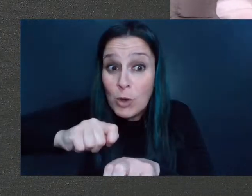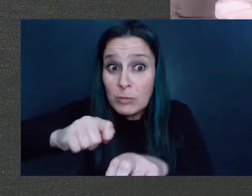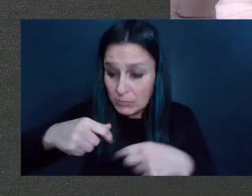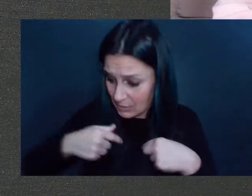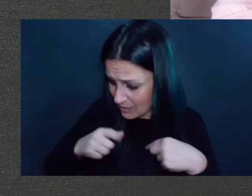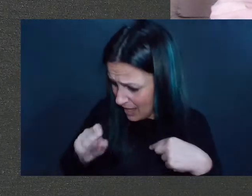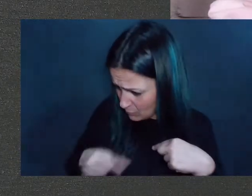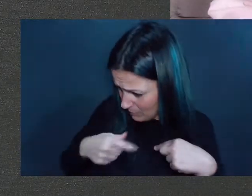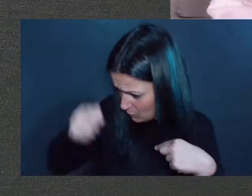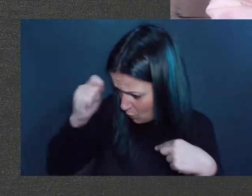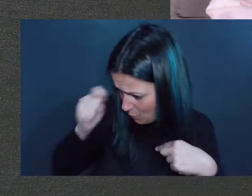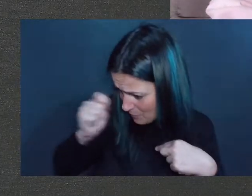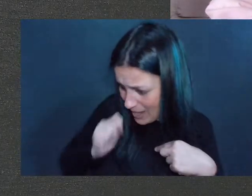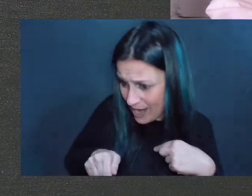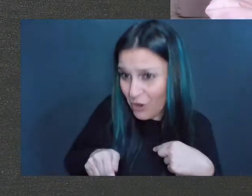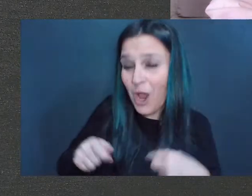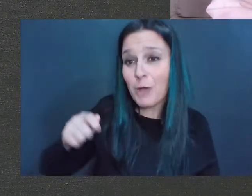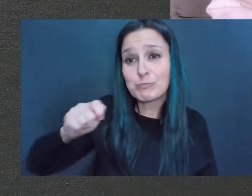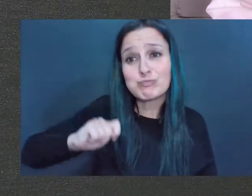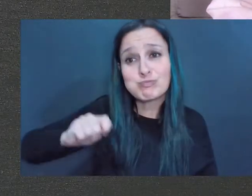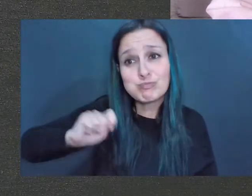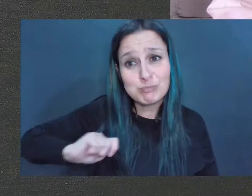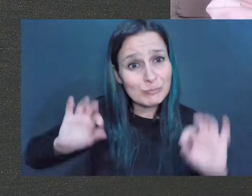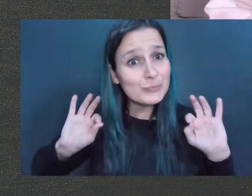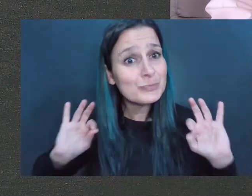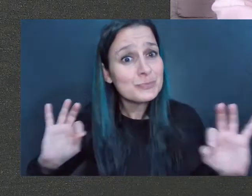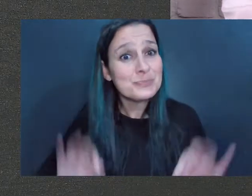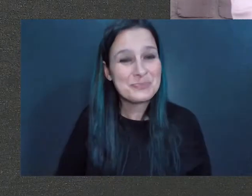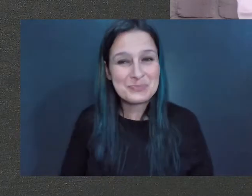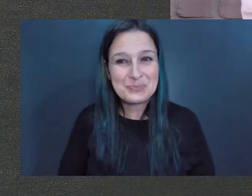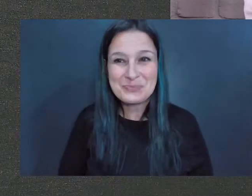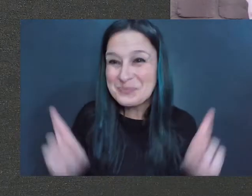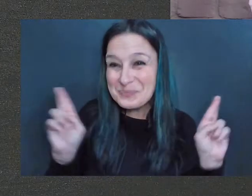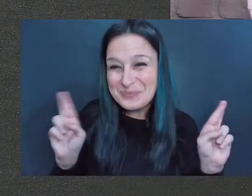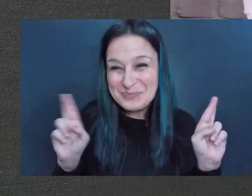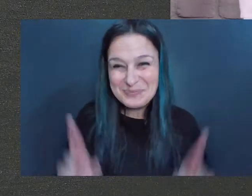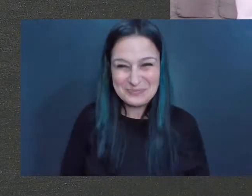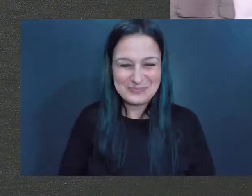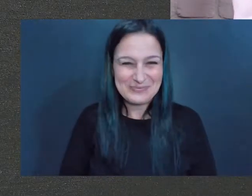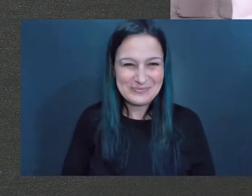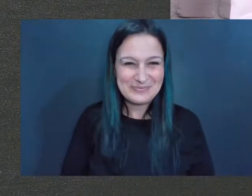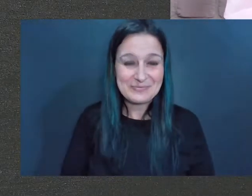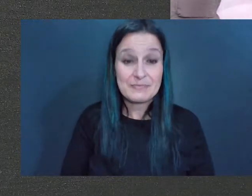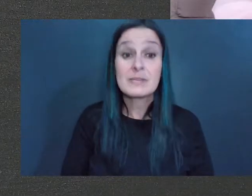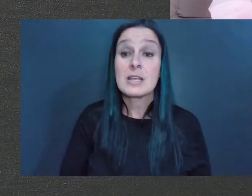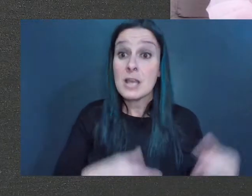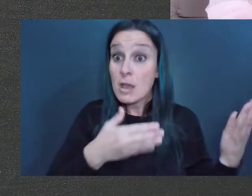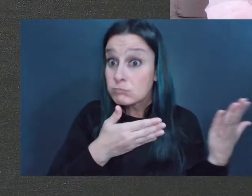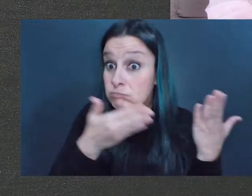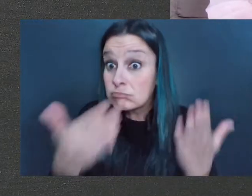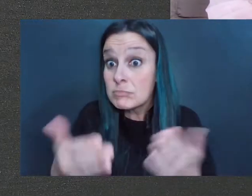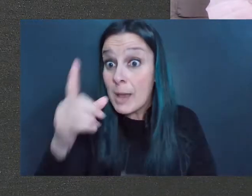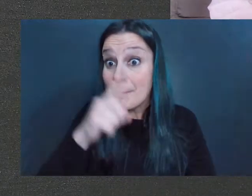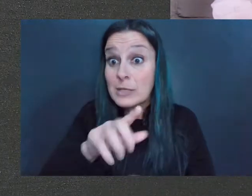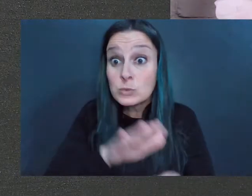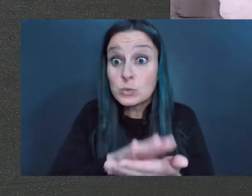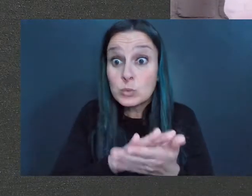Here, let's just comb your hair. Here you go. If you take a mouse to school,